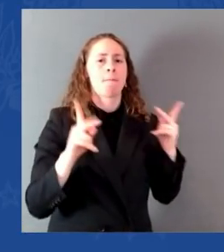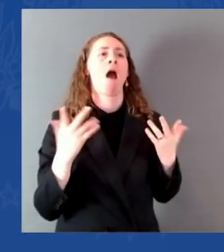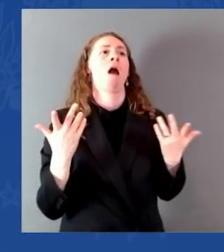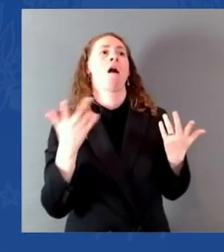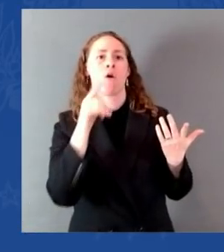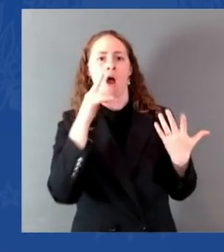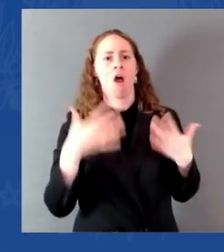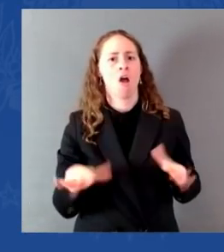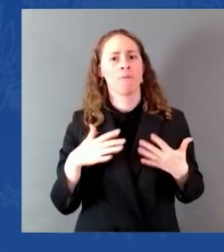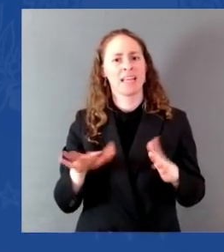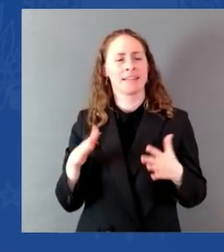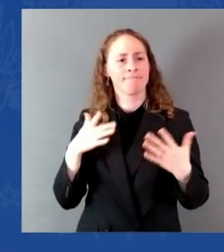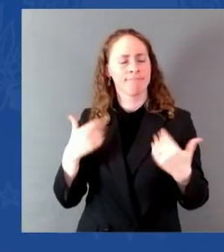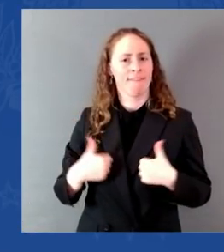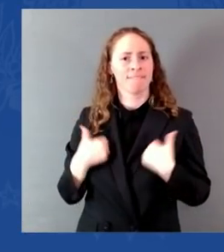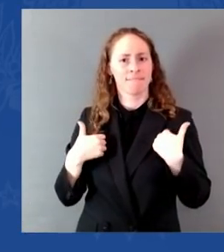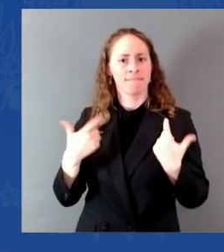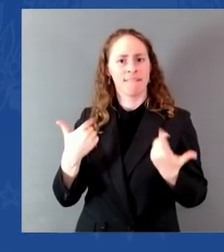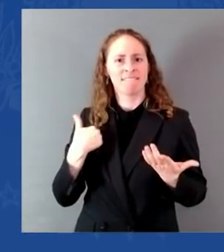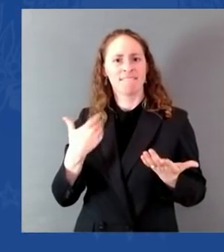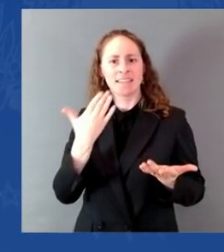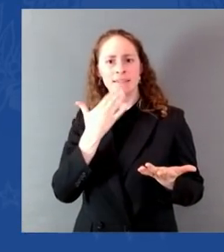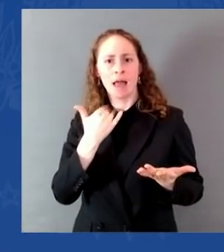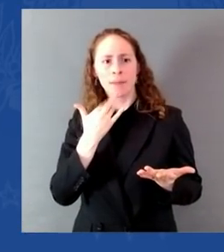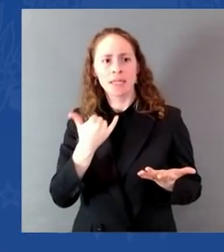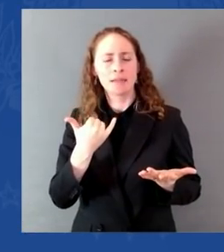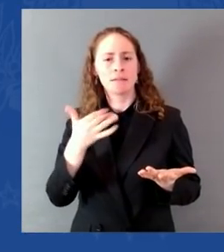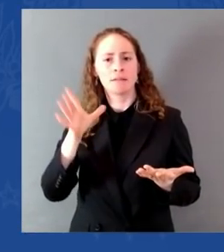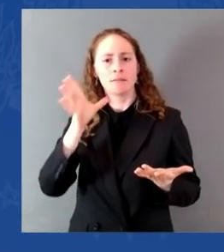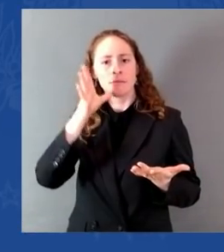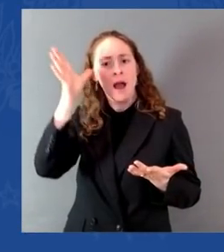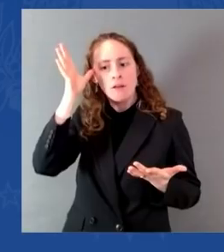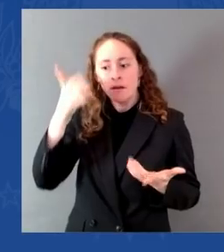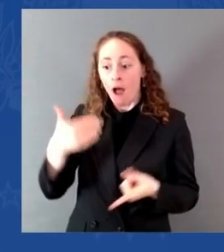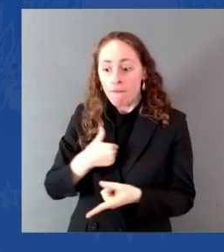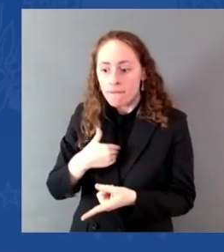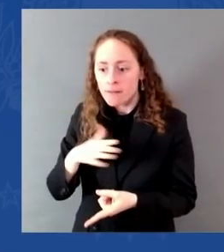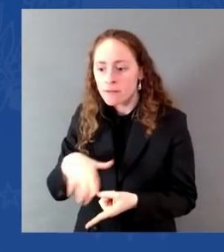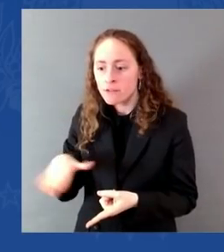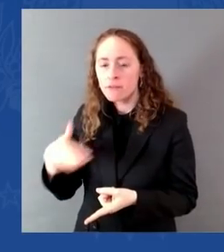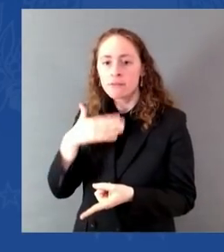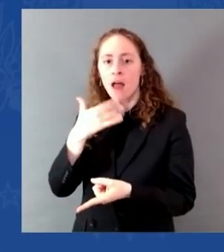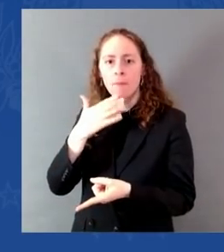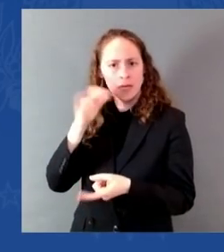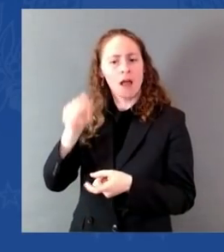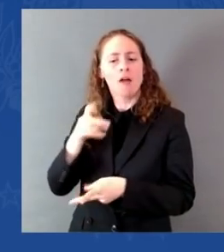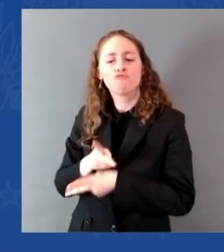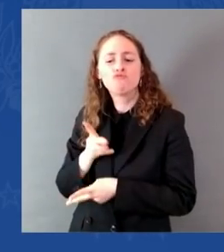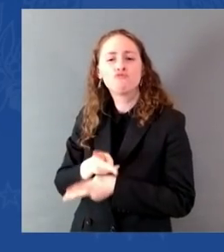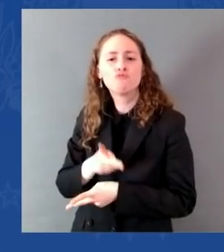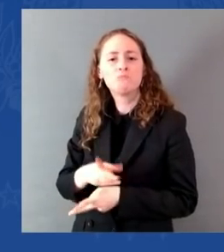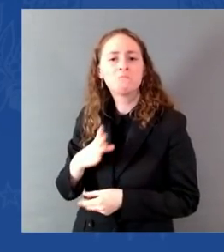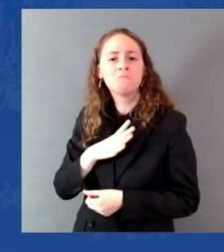Can you imagine the dignity you'd be deprived of as a parent knowing your child has Type 1 diabetes